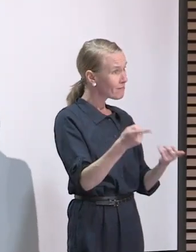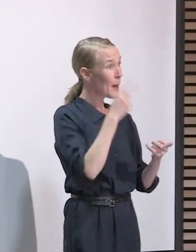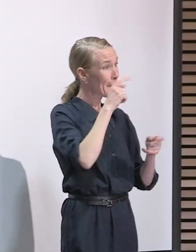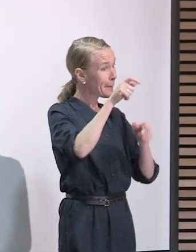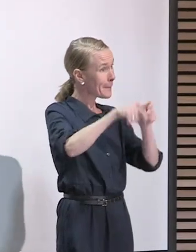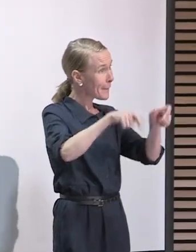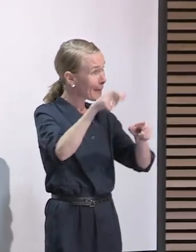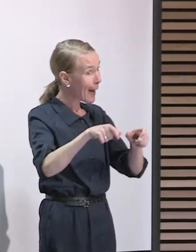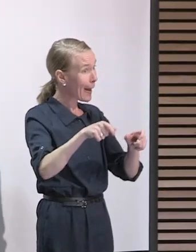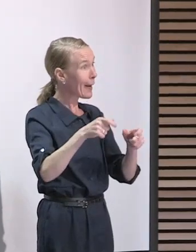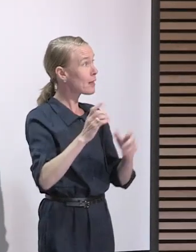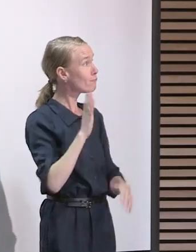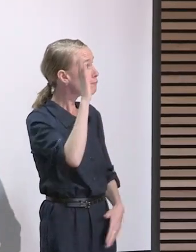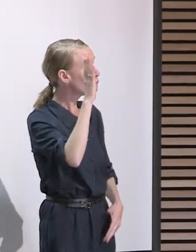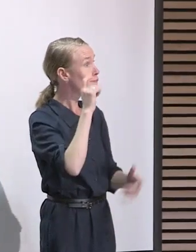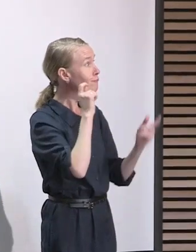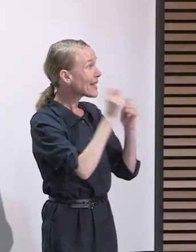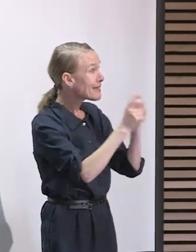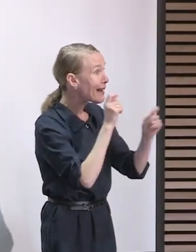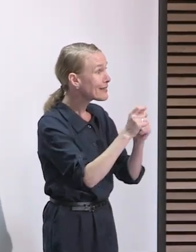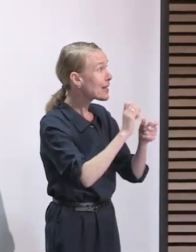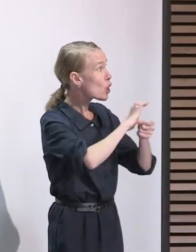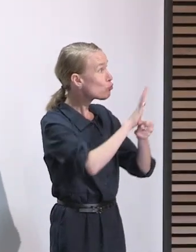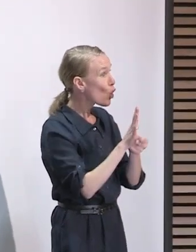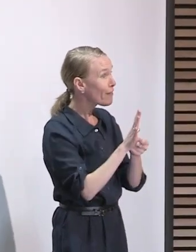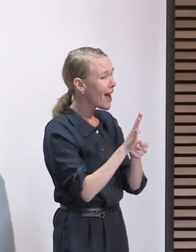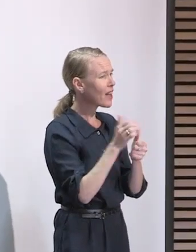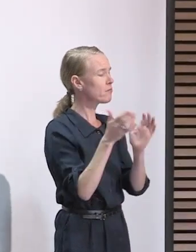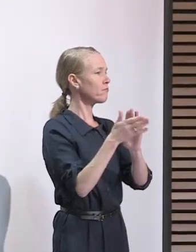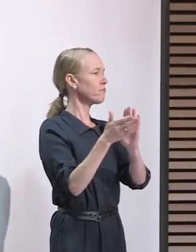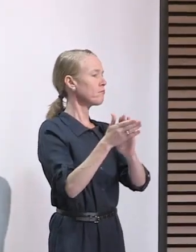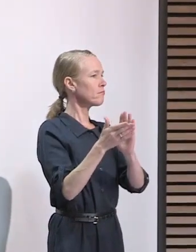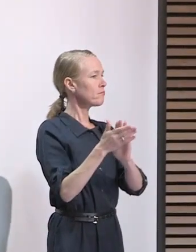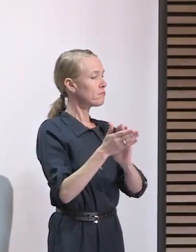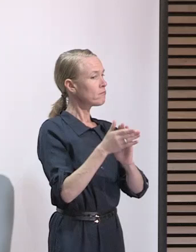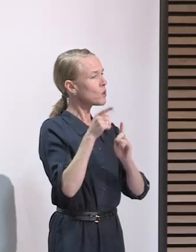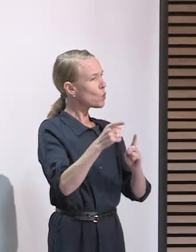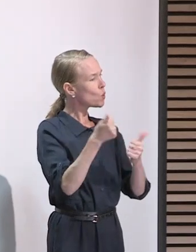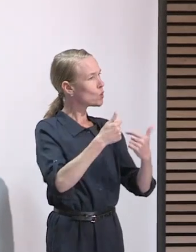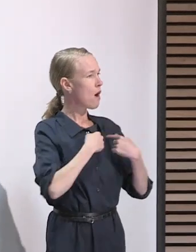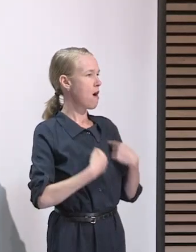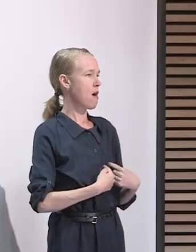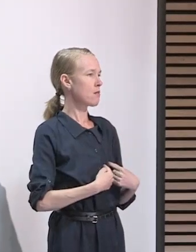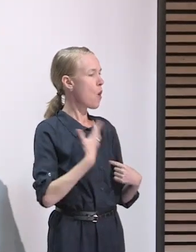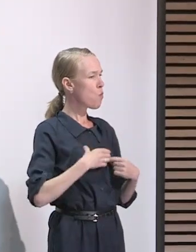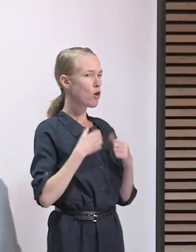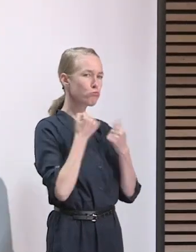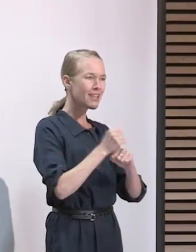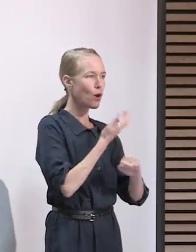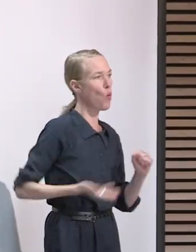either this virus or any other infectious disease. People who we know have tested positive for COVID-19 are to be